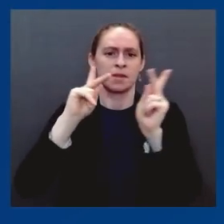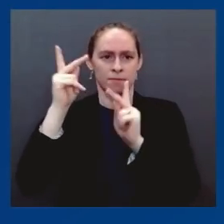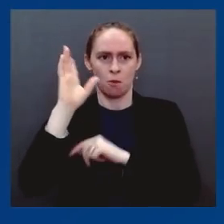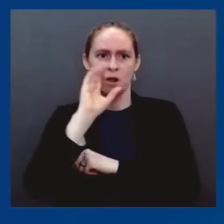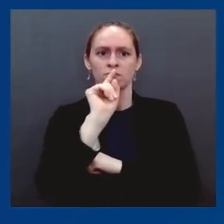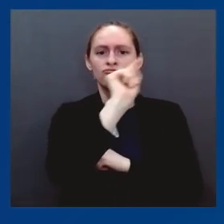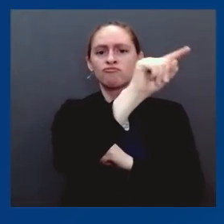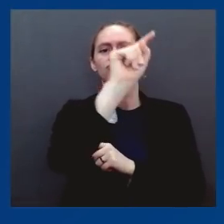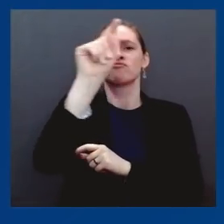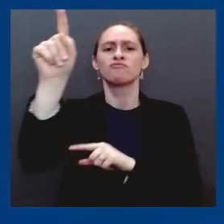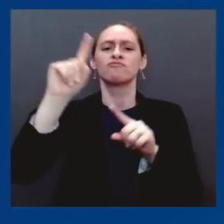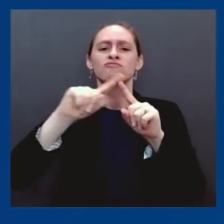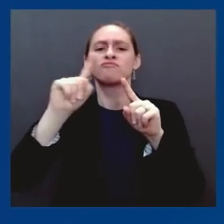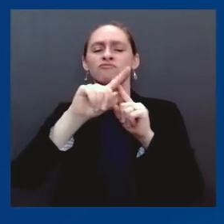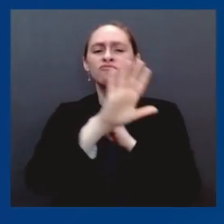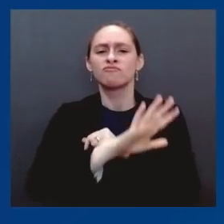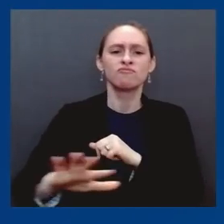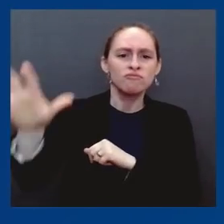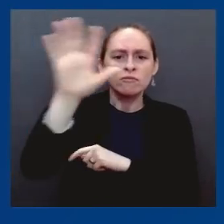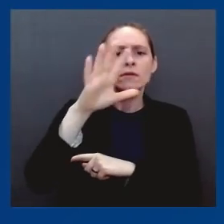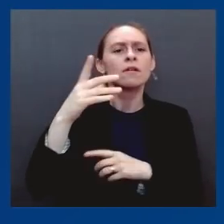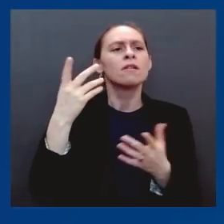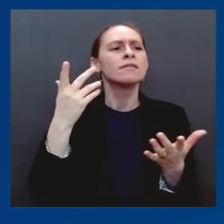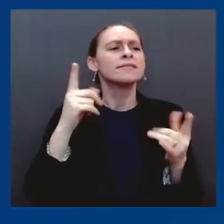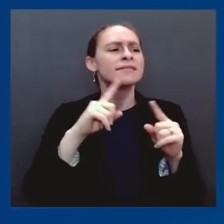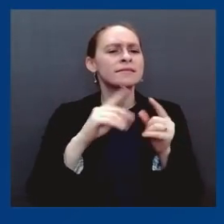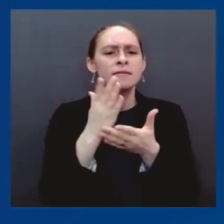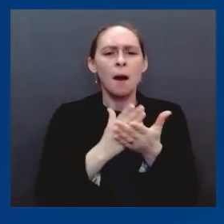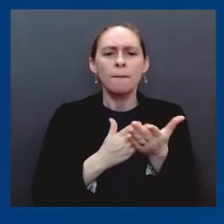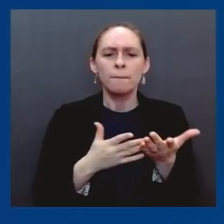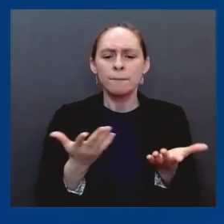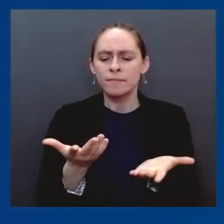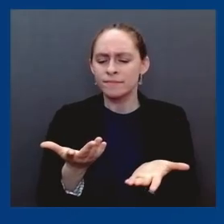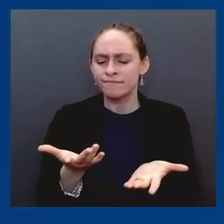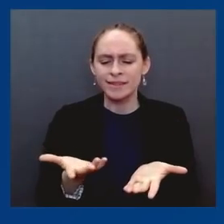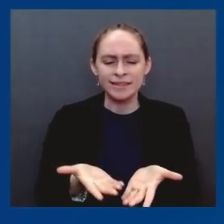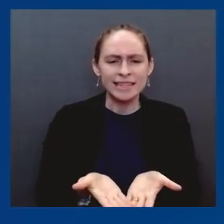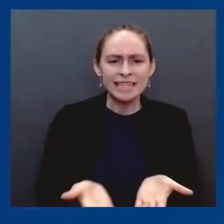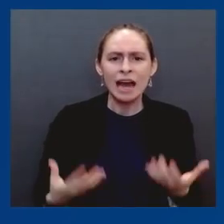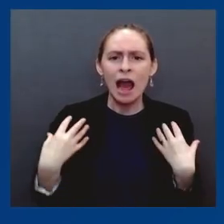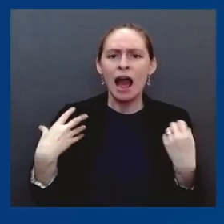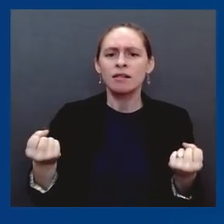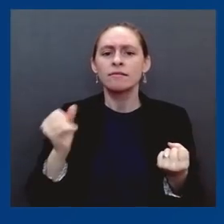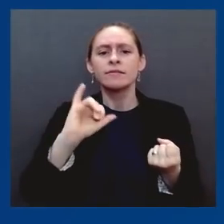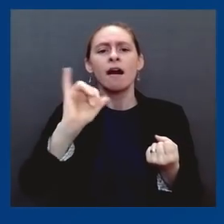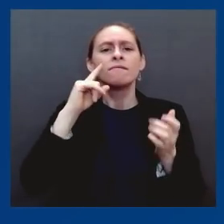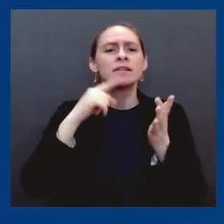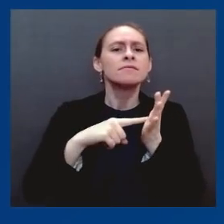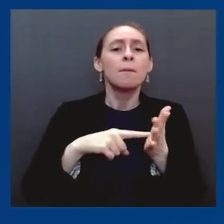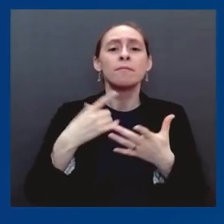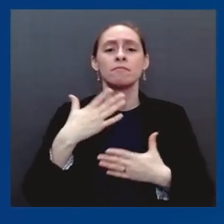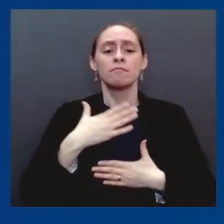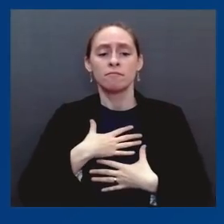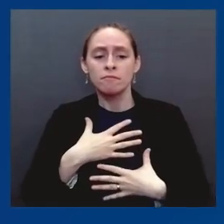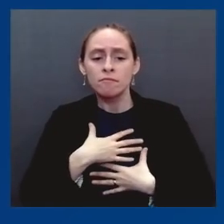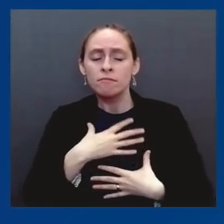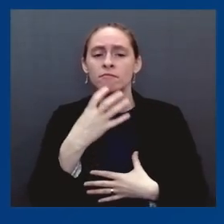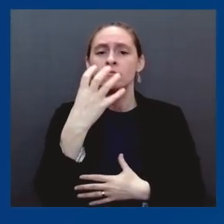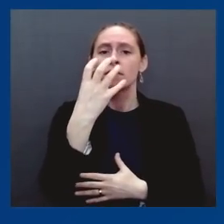On Monday, the President joined the administration's regular meeting with governors -- it was actually our 40th meeting this year --